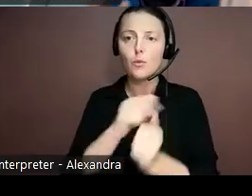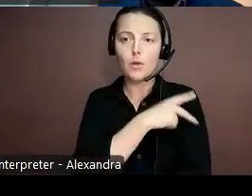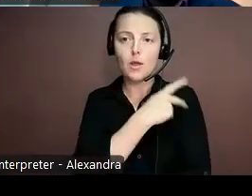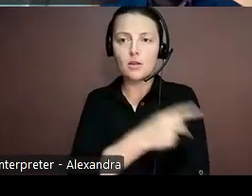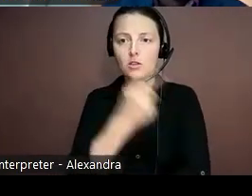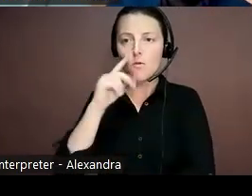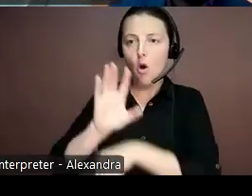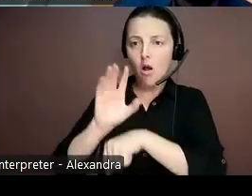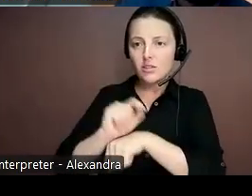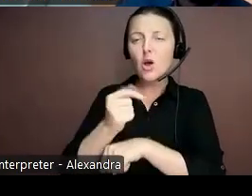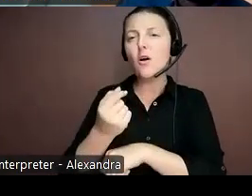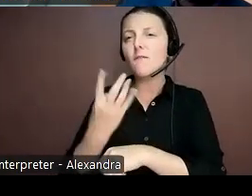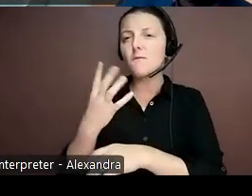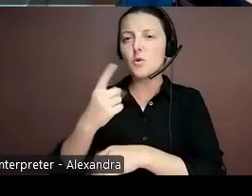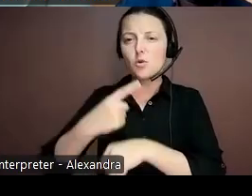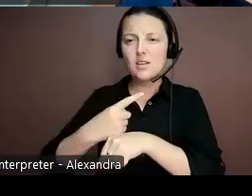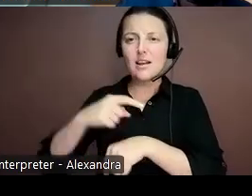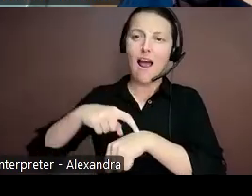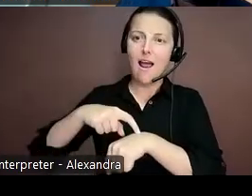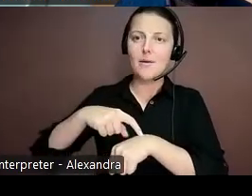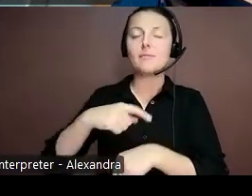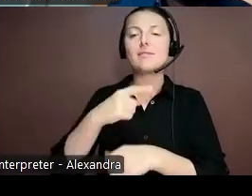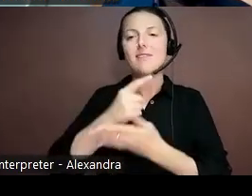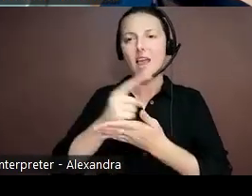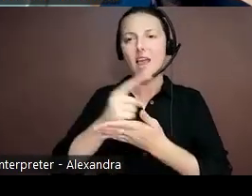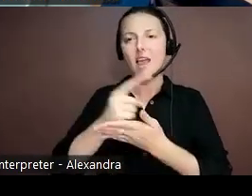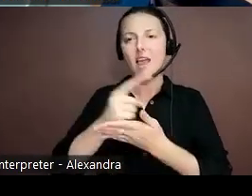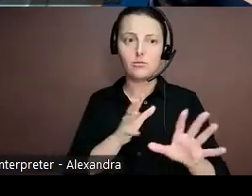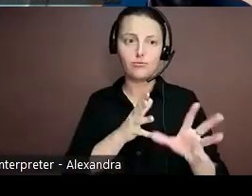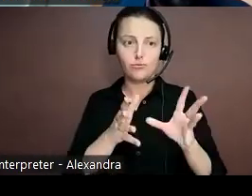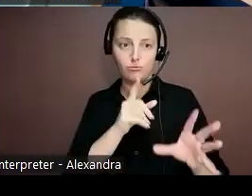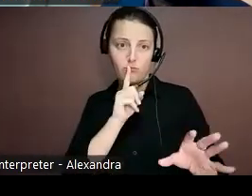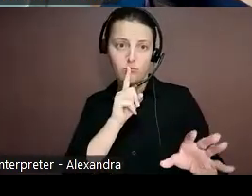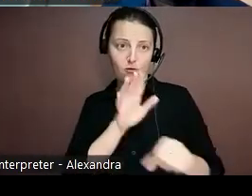to kind of make sure that the plan is is going really Well, in terms of our investment in it,